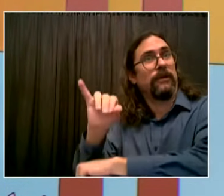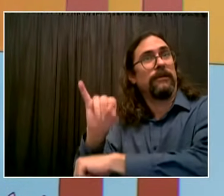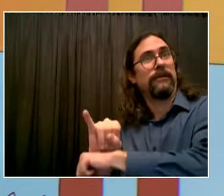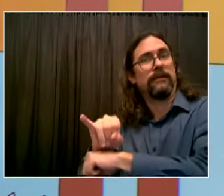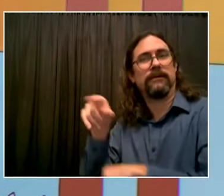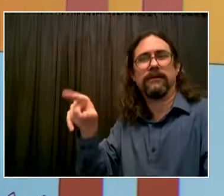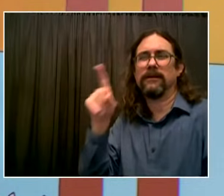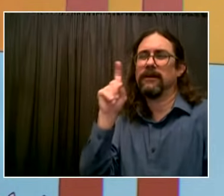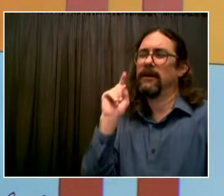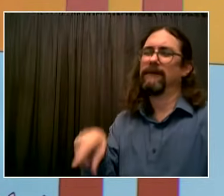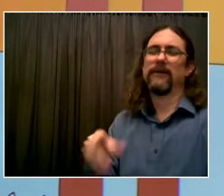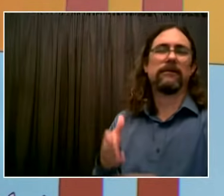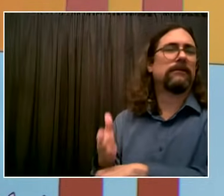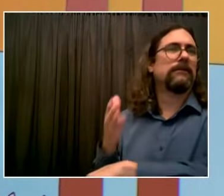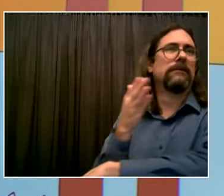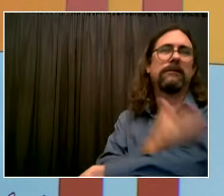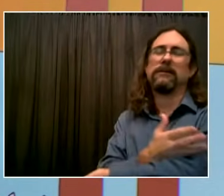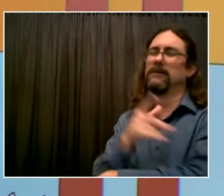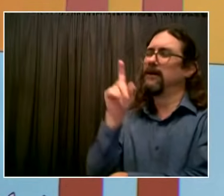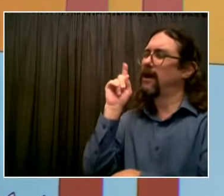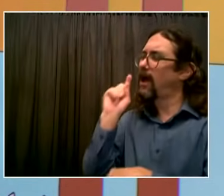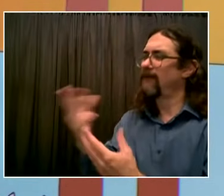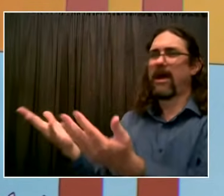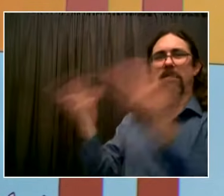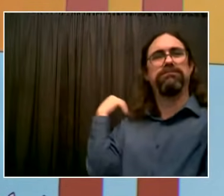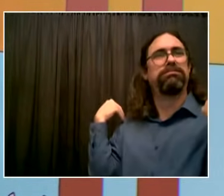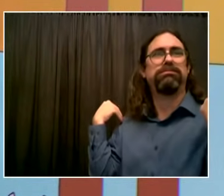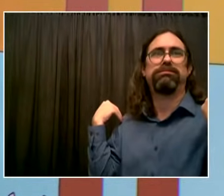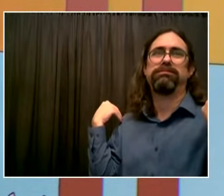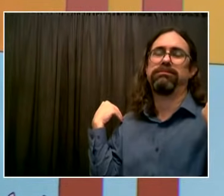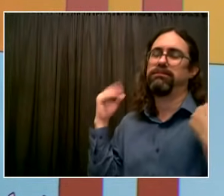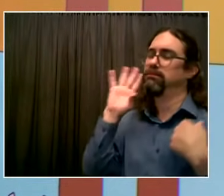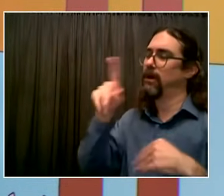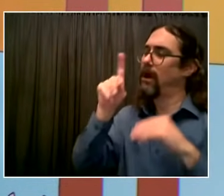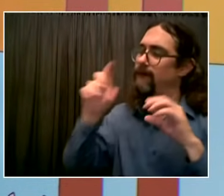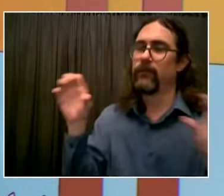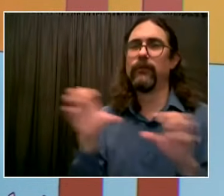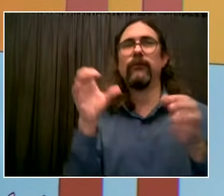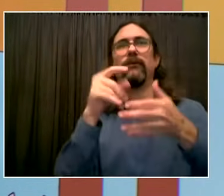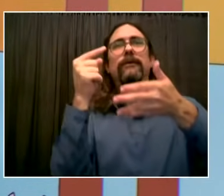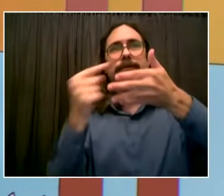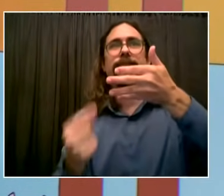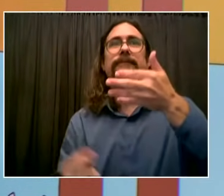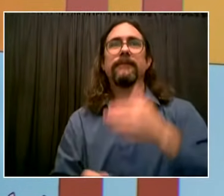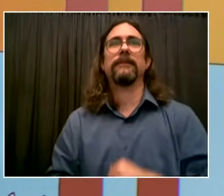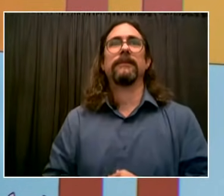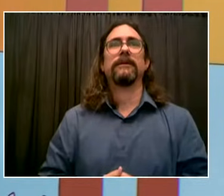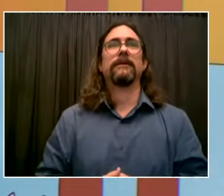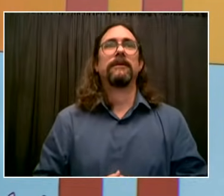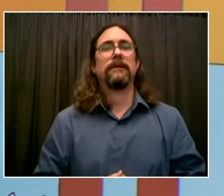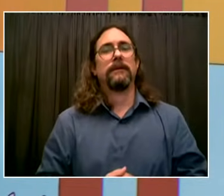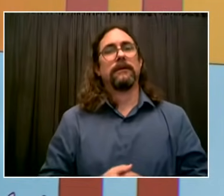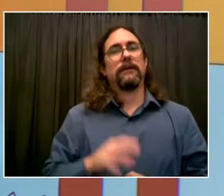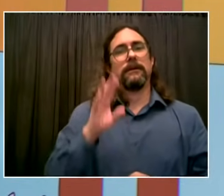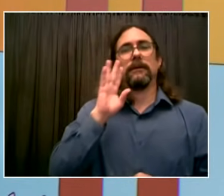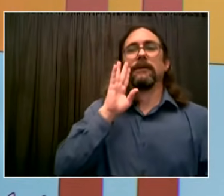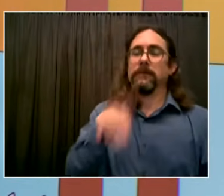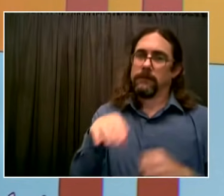WORK TO DO AT THIS MOMENT, BUT WHAT'S CLEAR WE'RE ALL ADAMANT ABOUT MAKING EVERY CHANGE WE NEED TO MAKE TO GET THE SITUATION